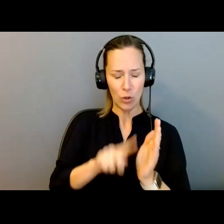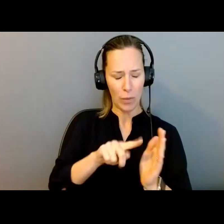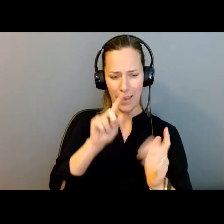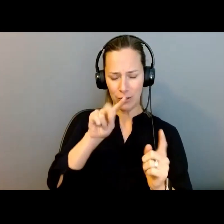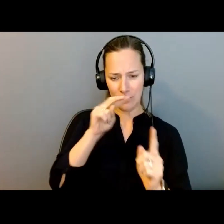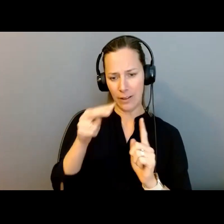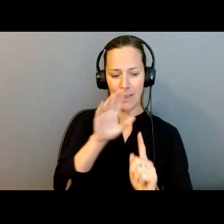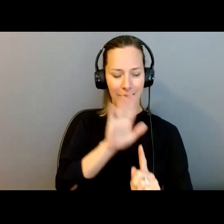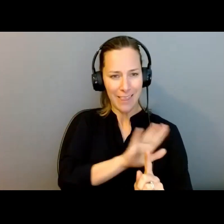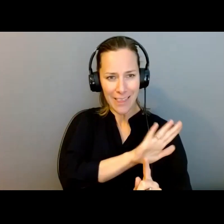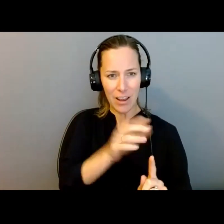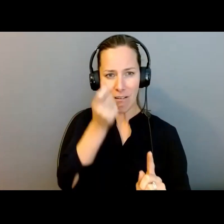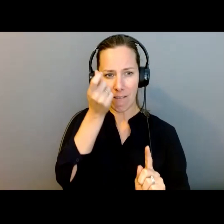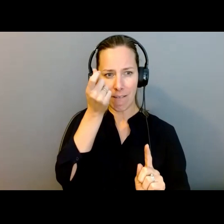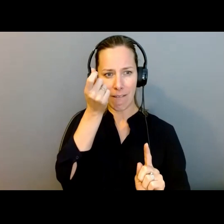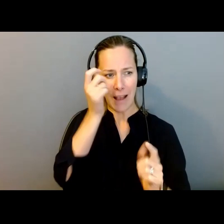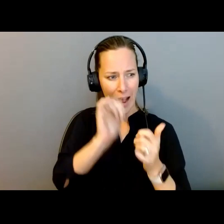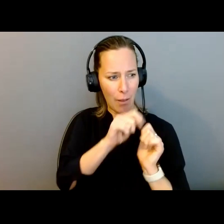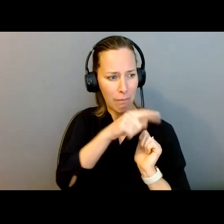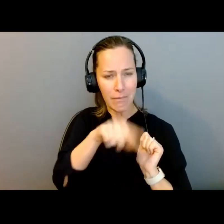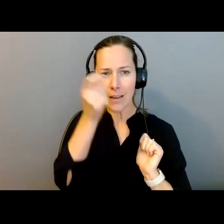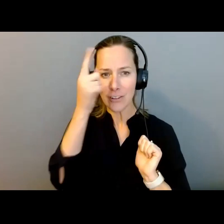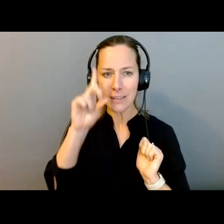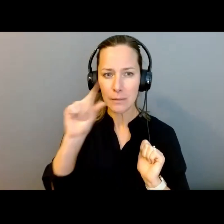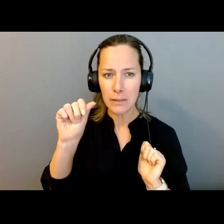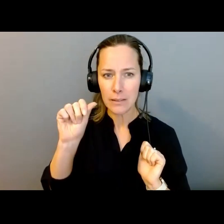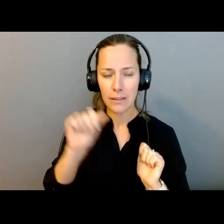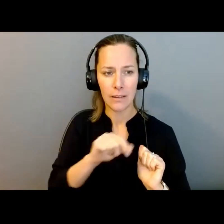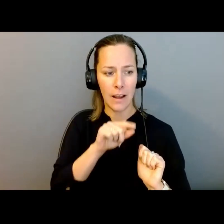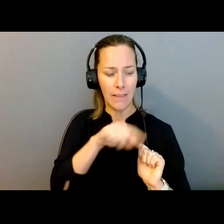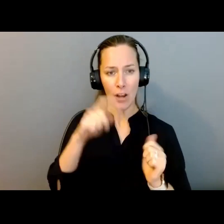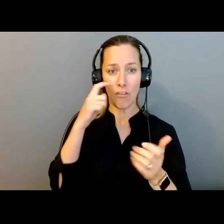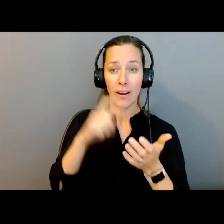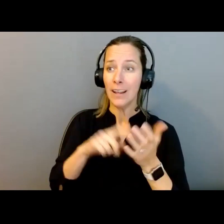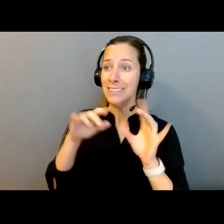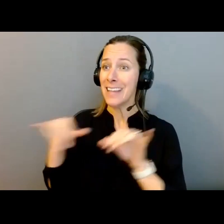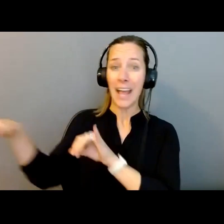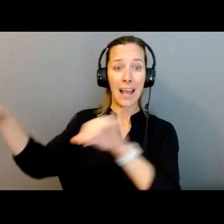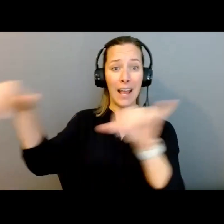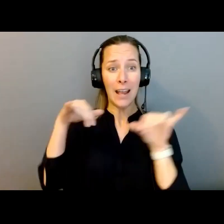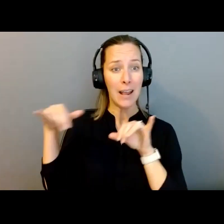understandings of disability and recognizing it's not universal. It's not something that